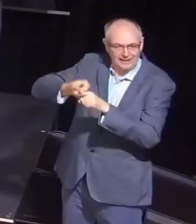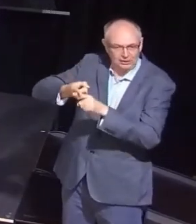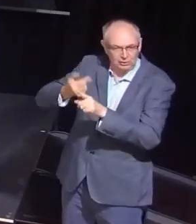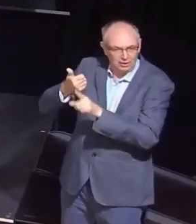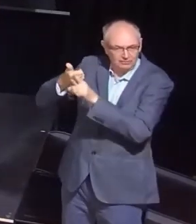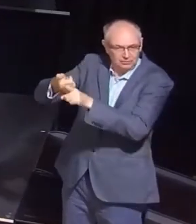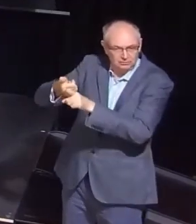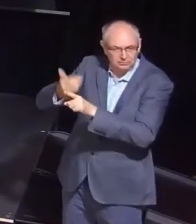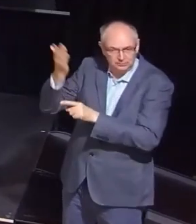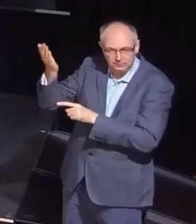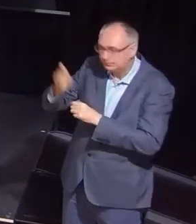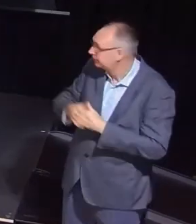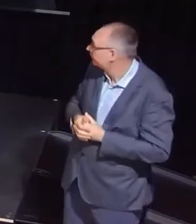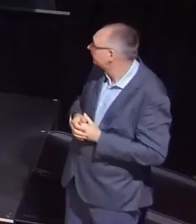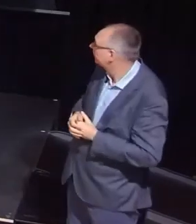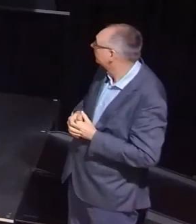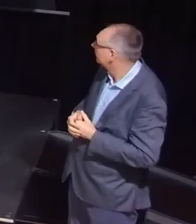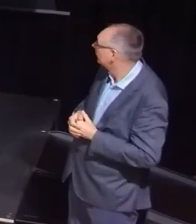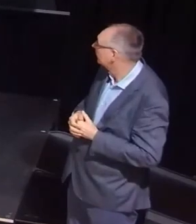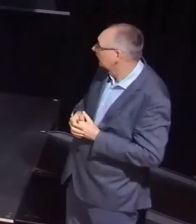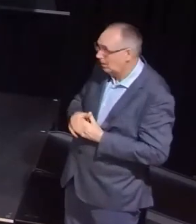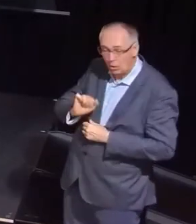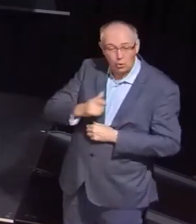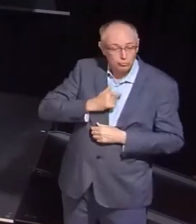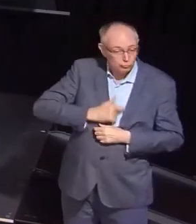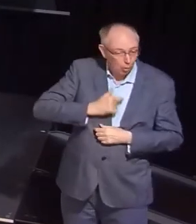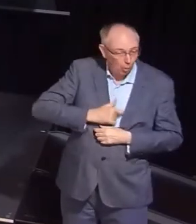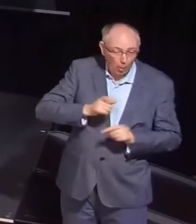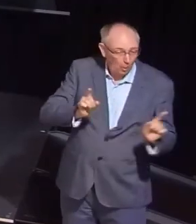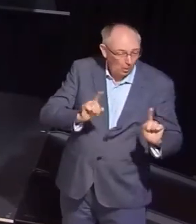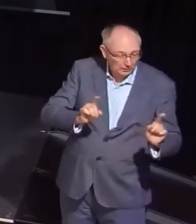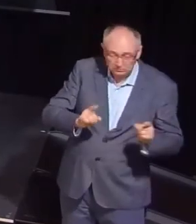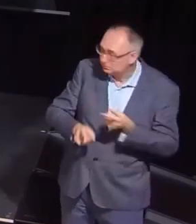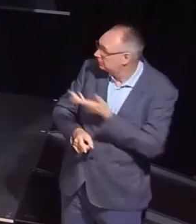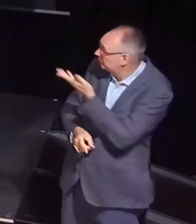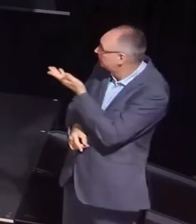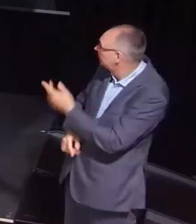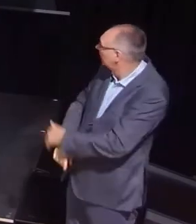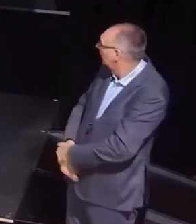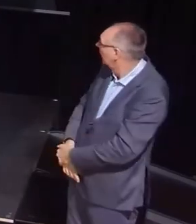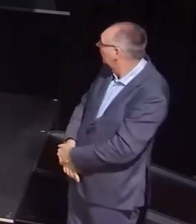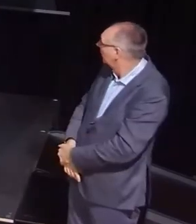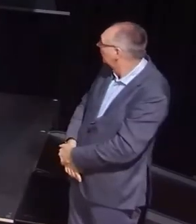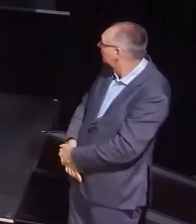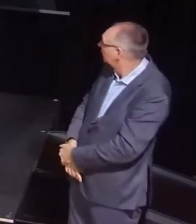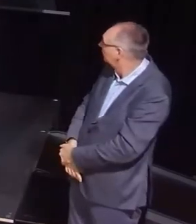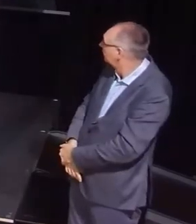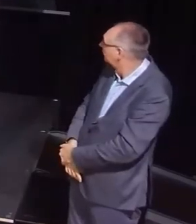So what are the roles of champs? What are the roles of champs leads? Well, first and foremost,